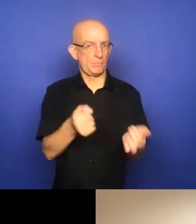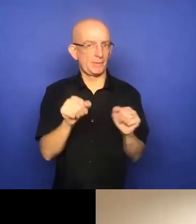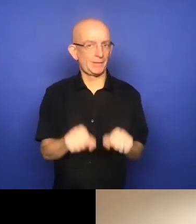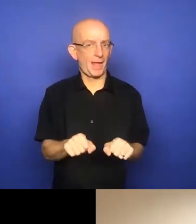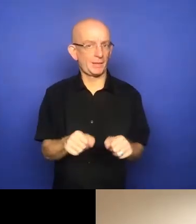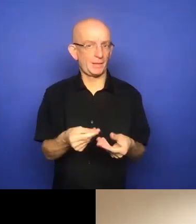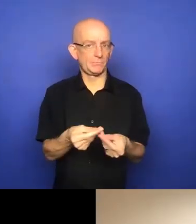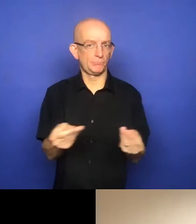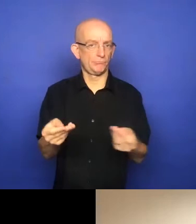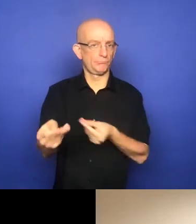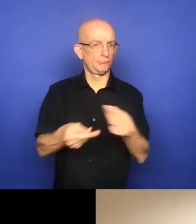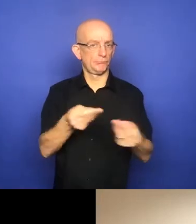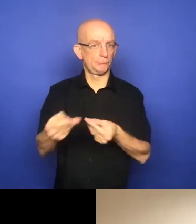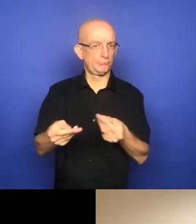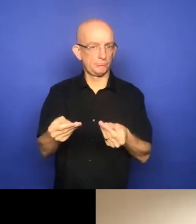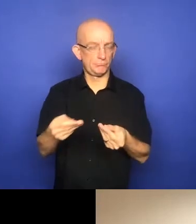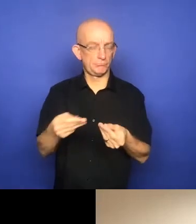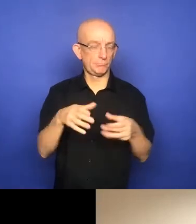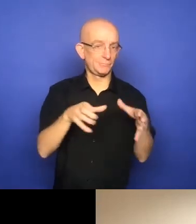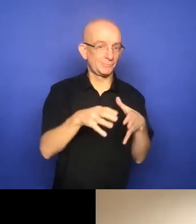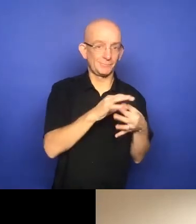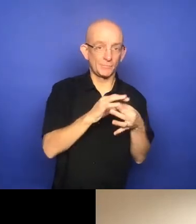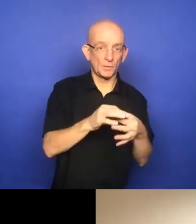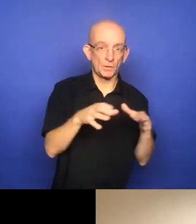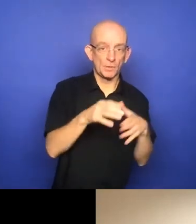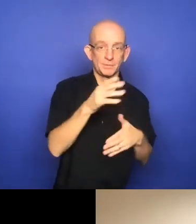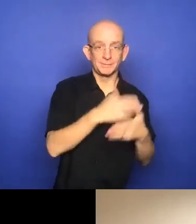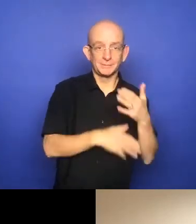Disabilities, the International Disability Alliance, CBM global and